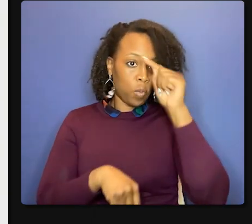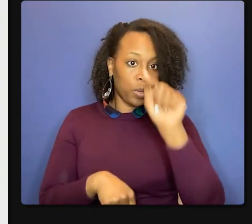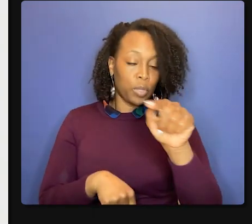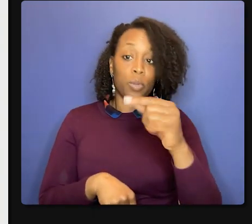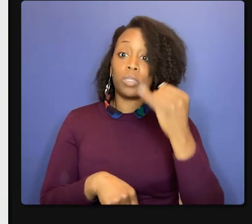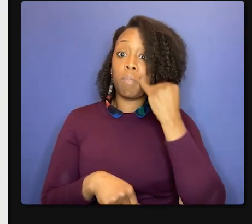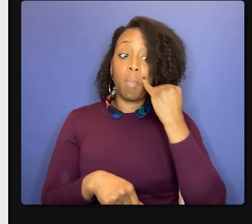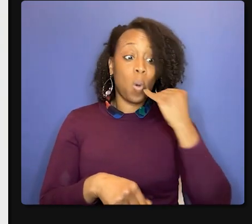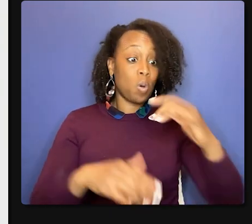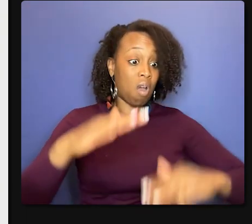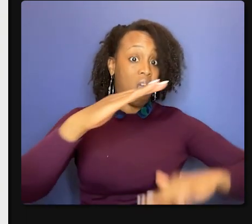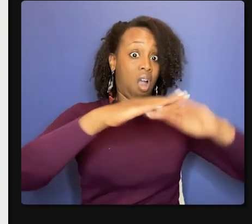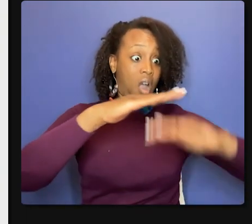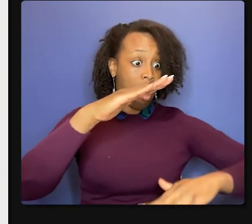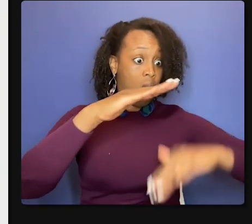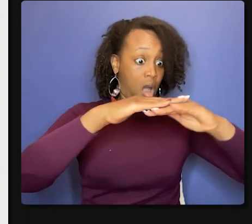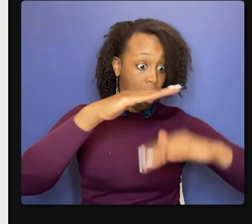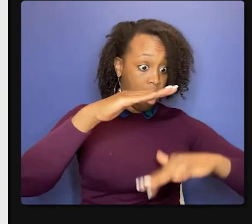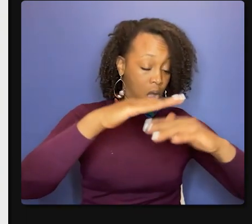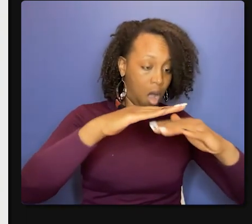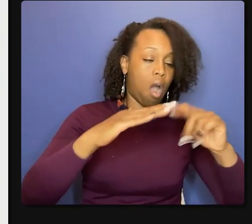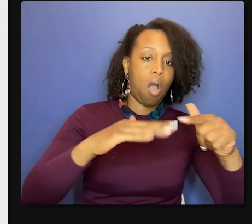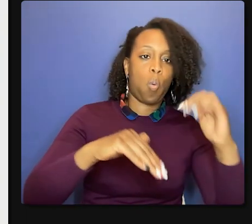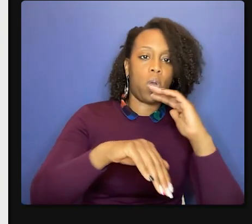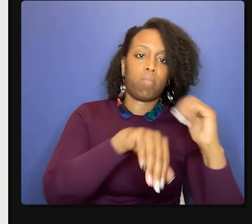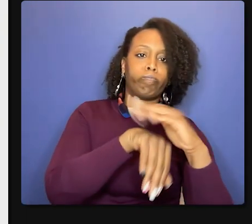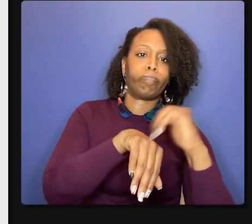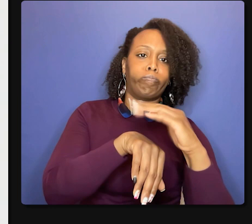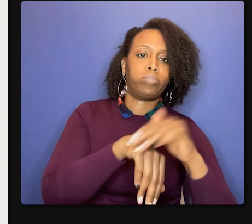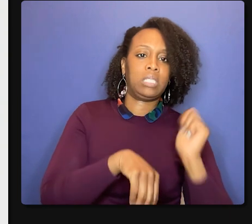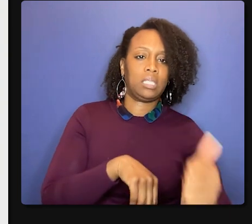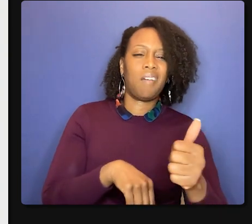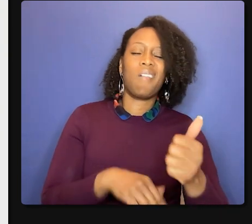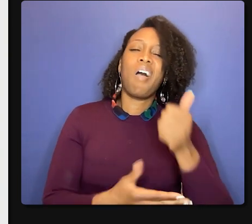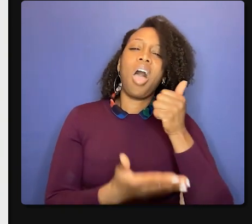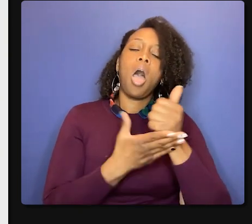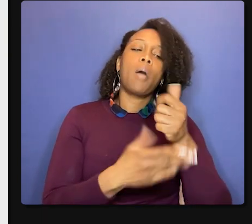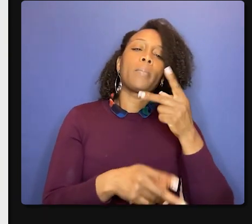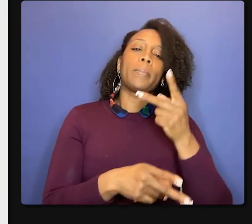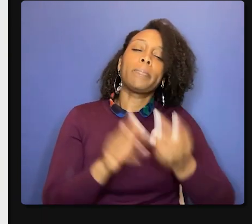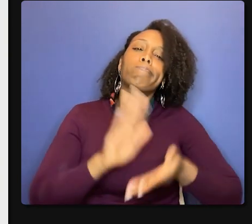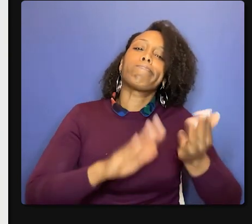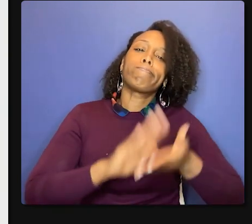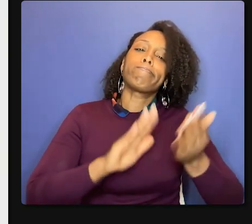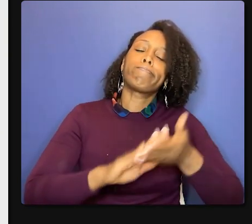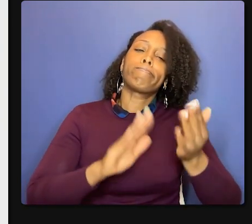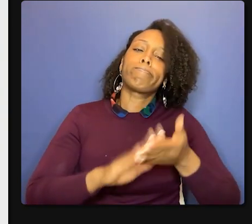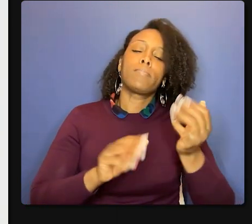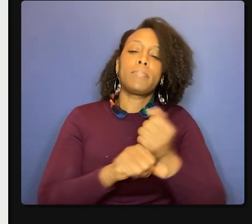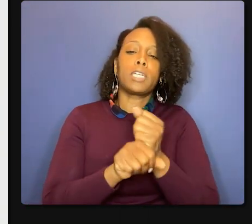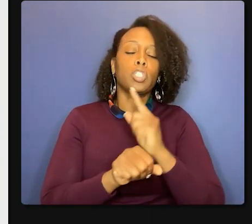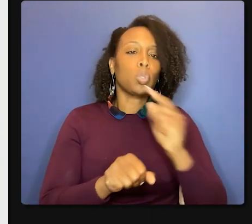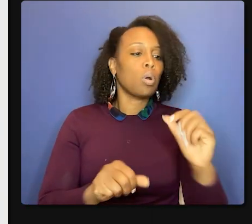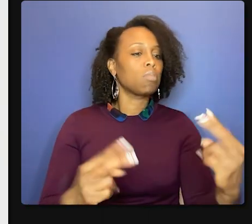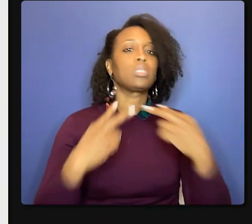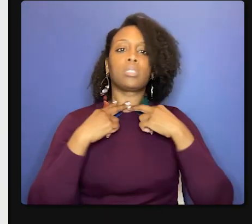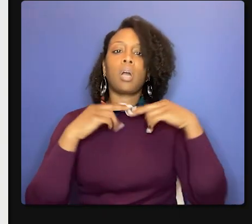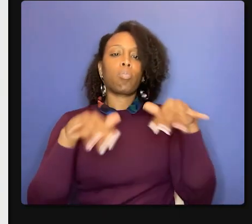will automatically submit on your behalf if the capacity reaches a certain threshold. Now, this is mainly done to keep the work flowing through the system.